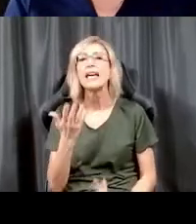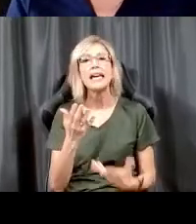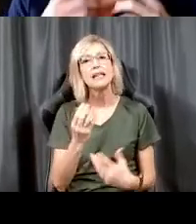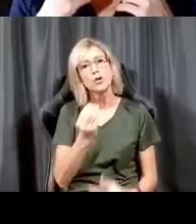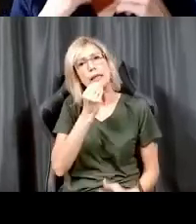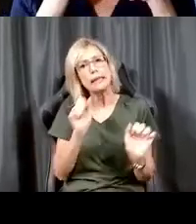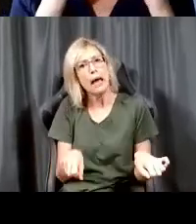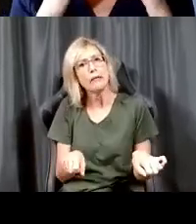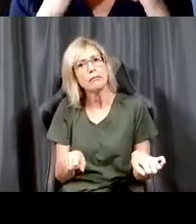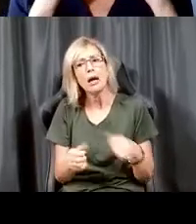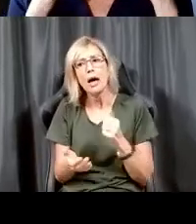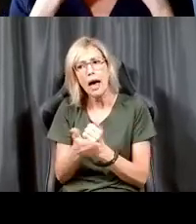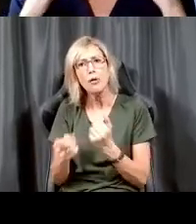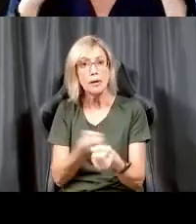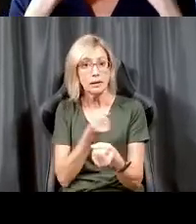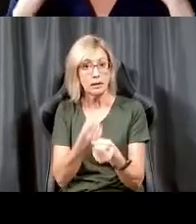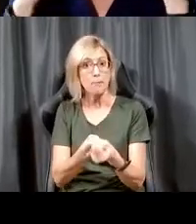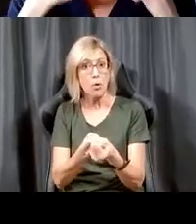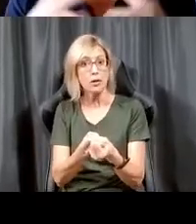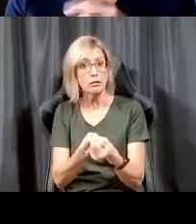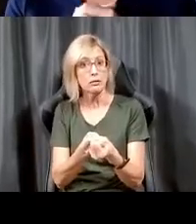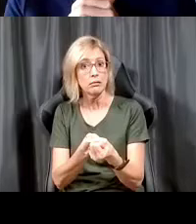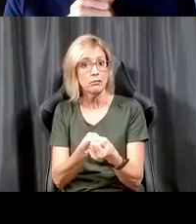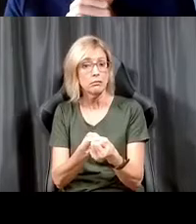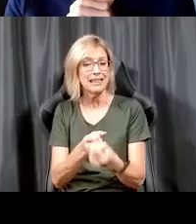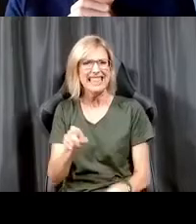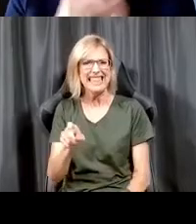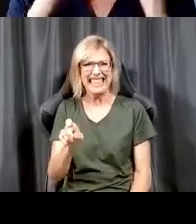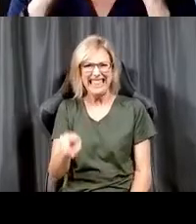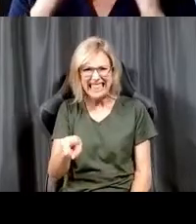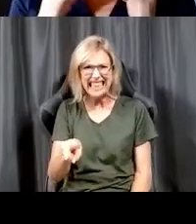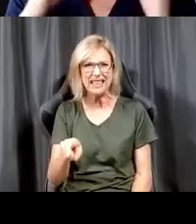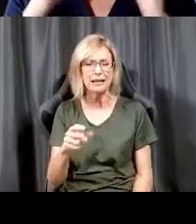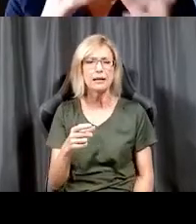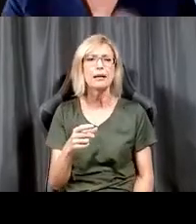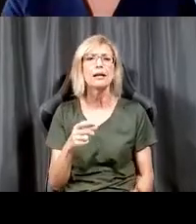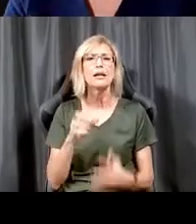will help support that needing to bite and chew on things.